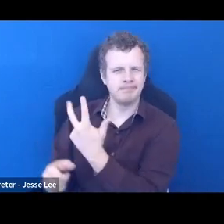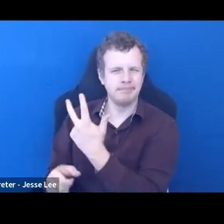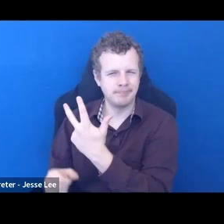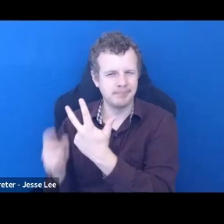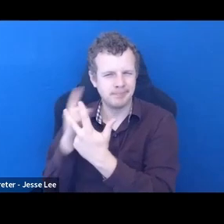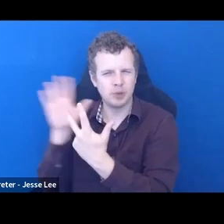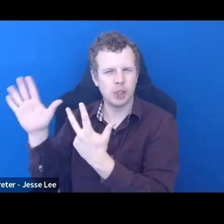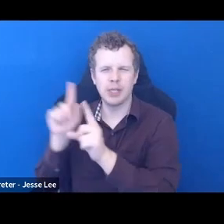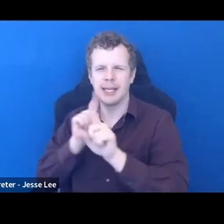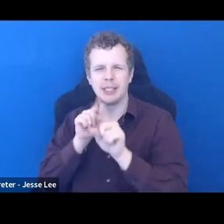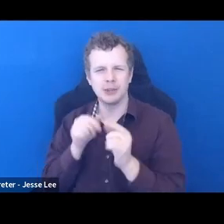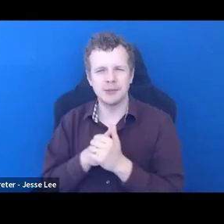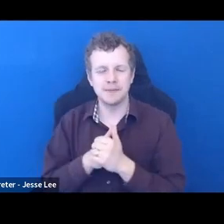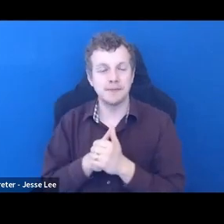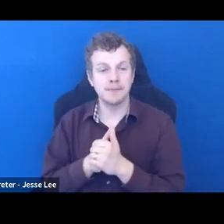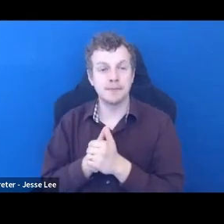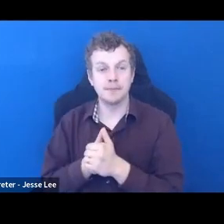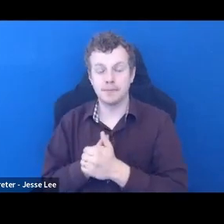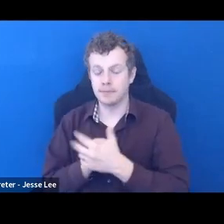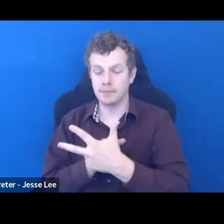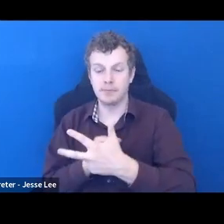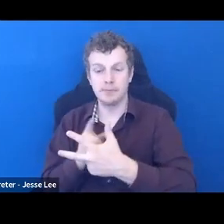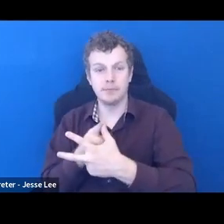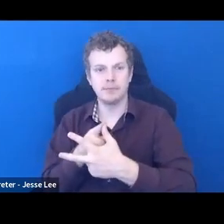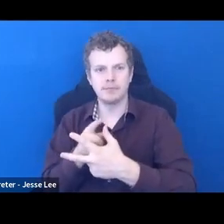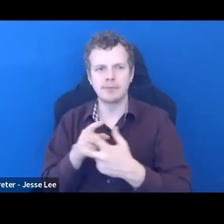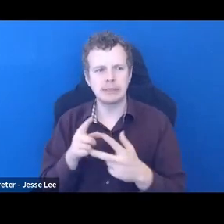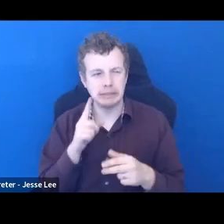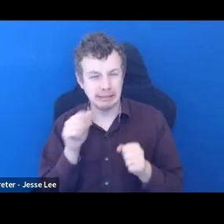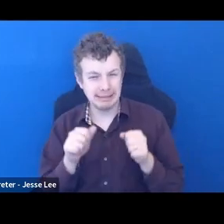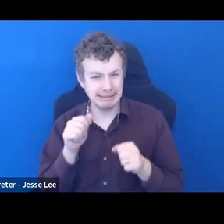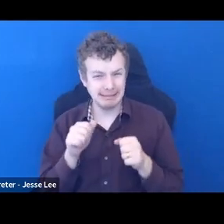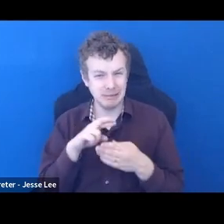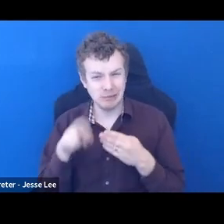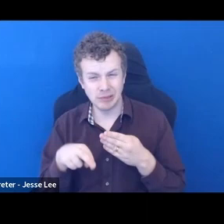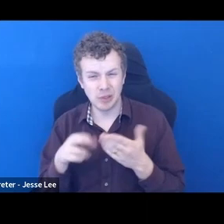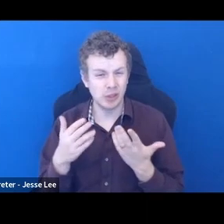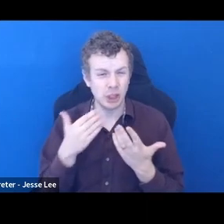The first is regarding uncertainty about outcomes.